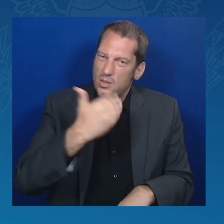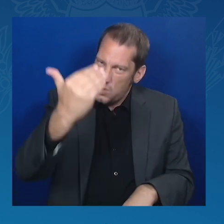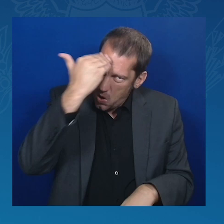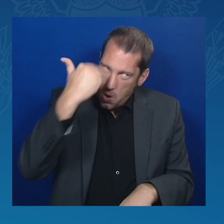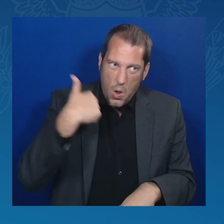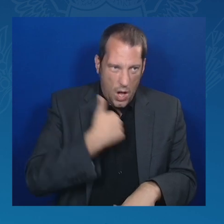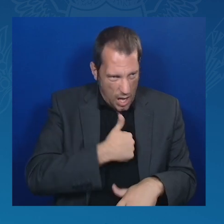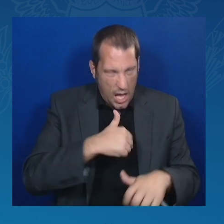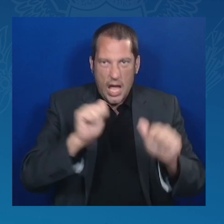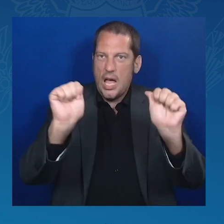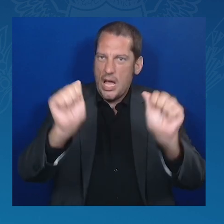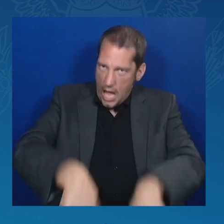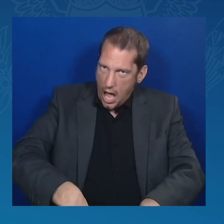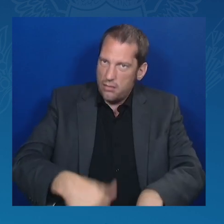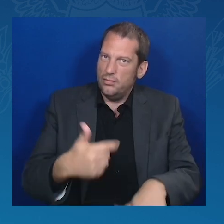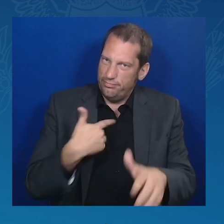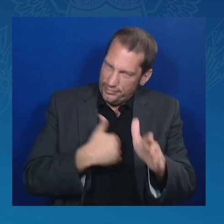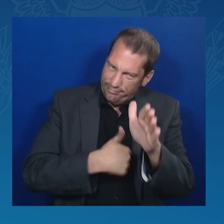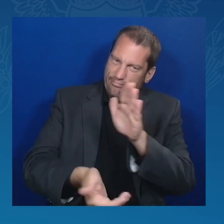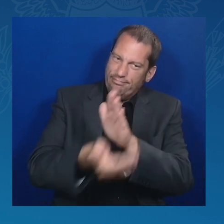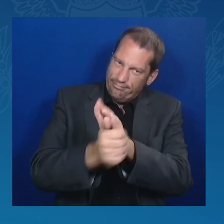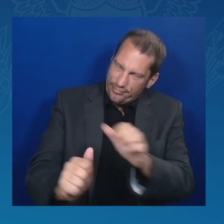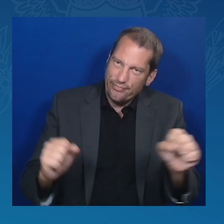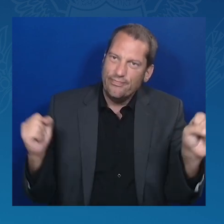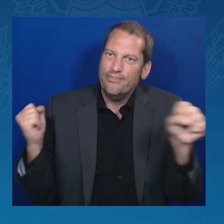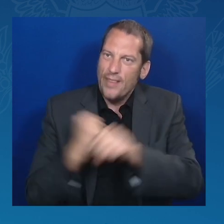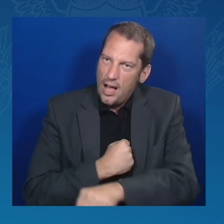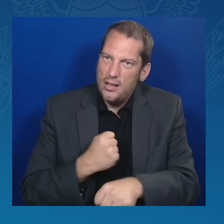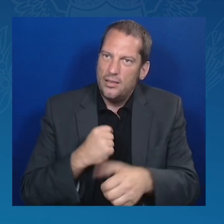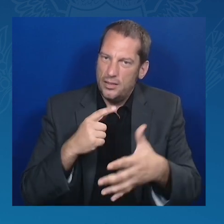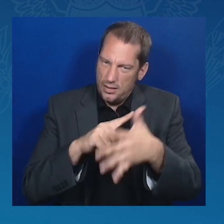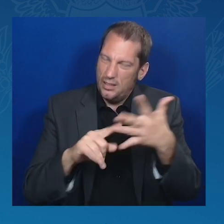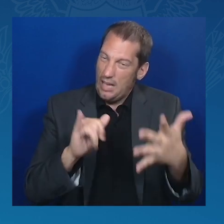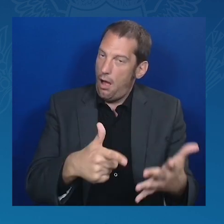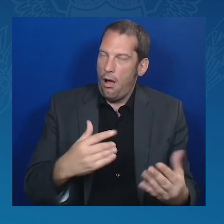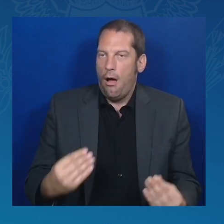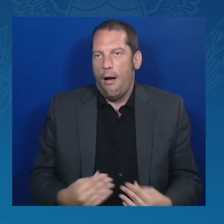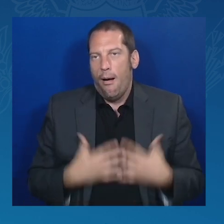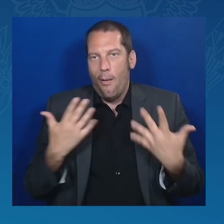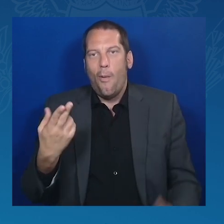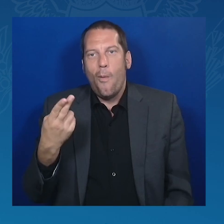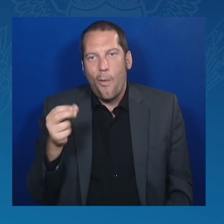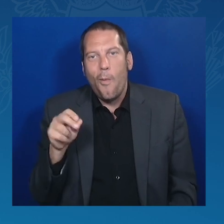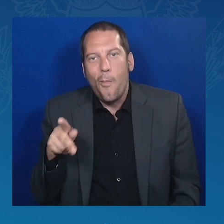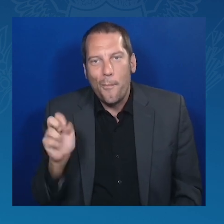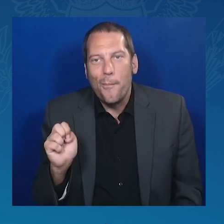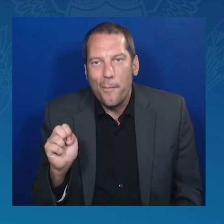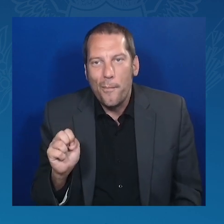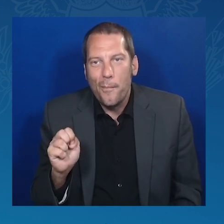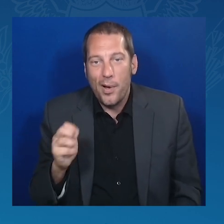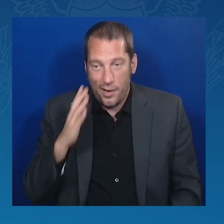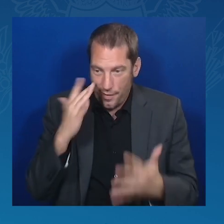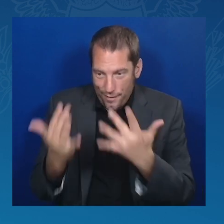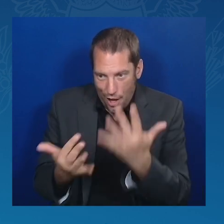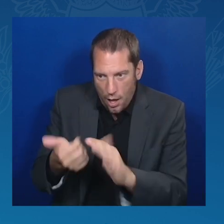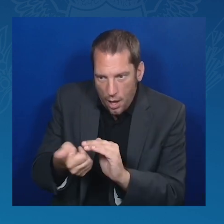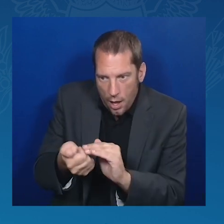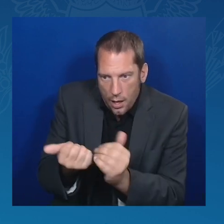Ms. Teigen: The fire has definitely been lit. People are excited and ready to fight this together. Everyone in this room. That's right.